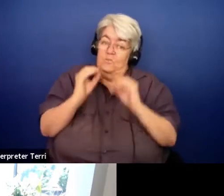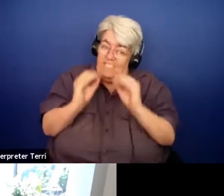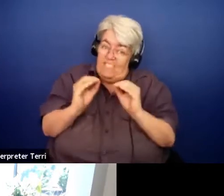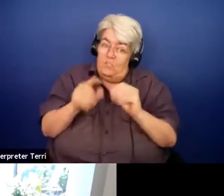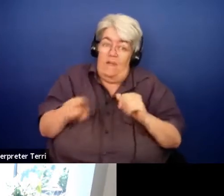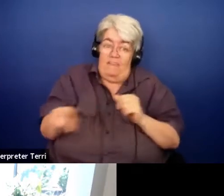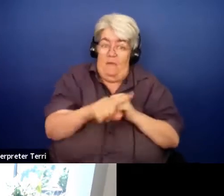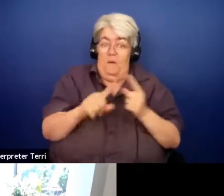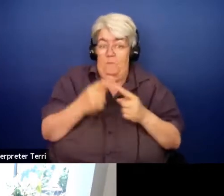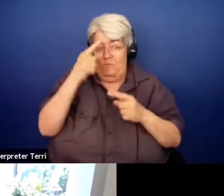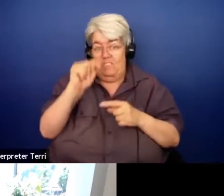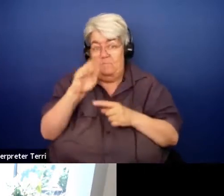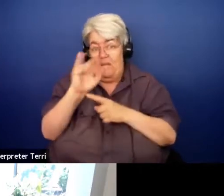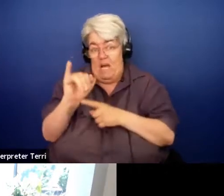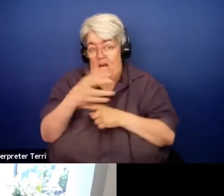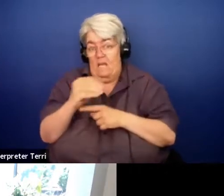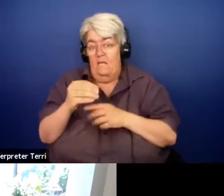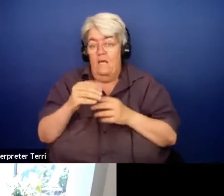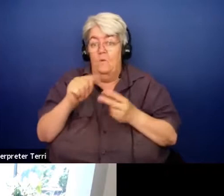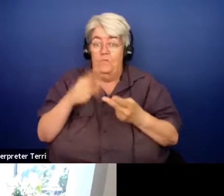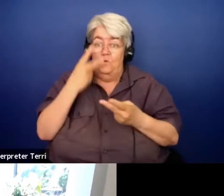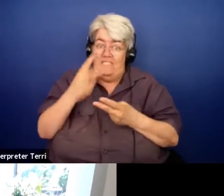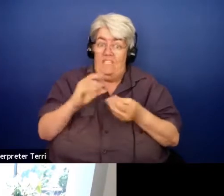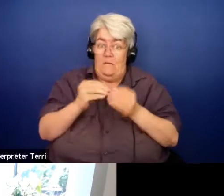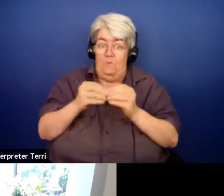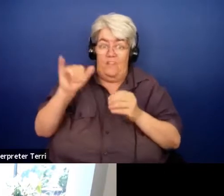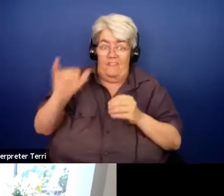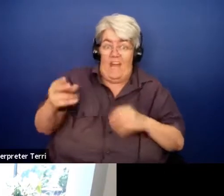I mean when you see numbers that high,